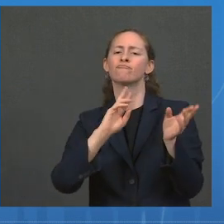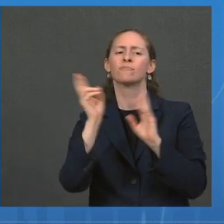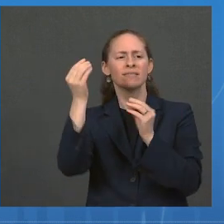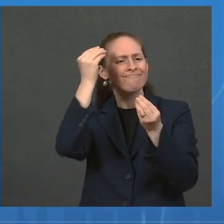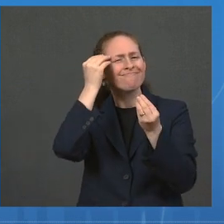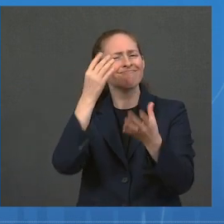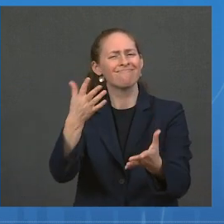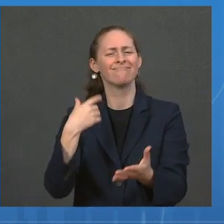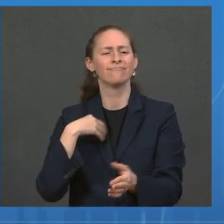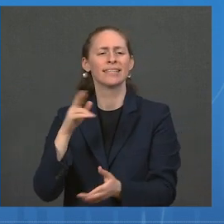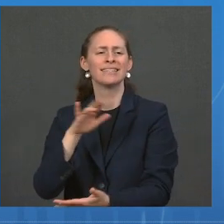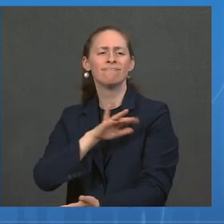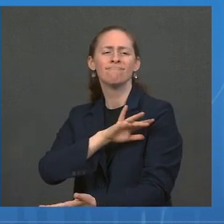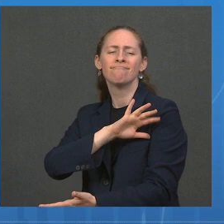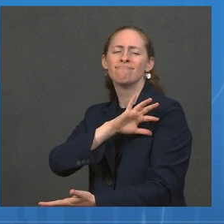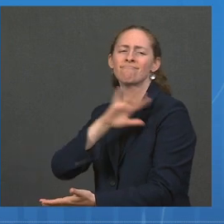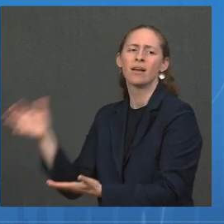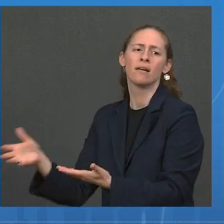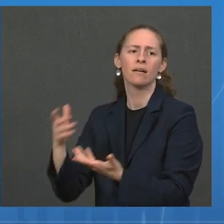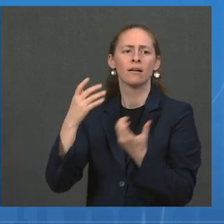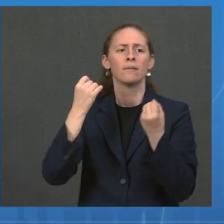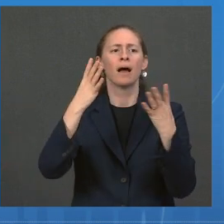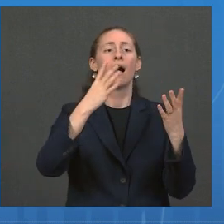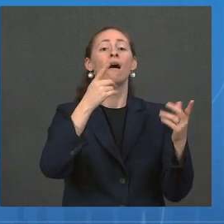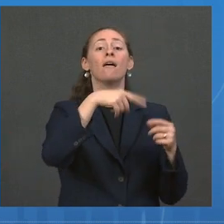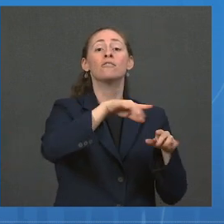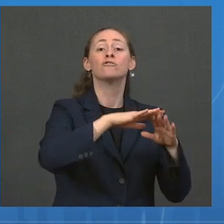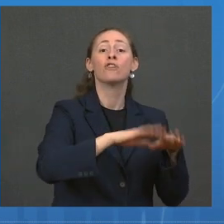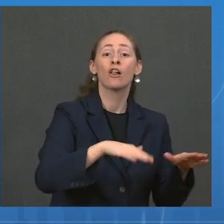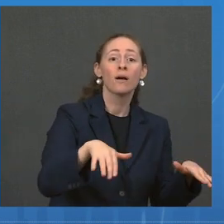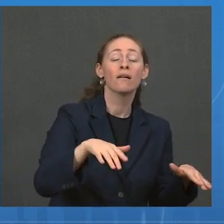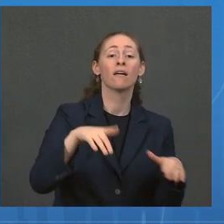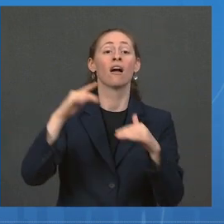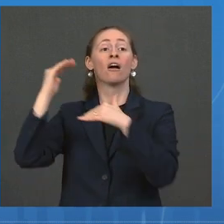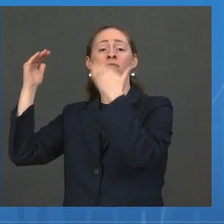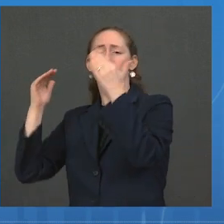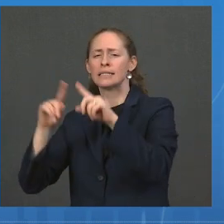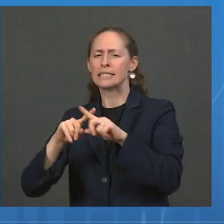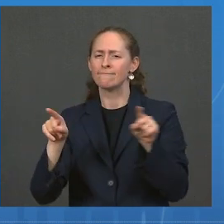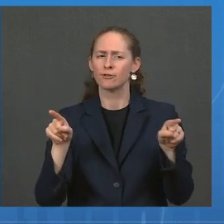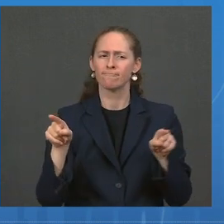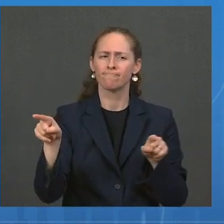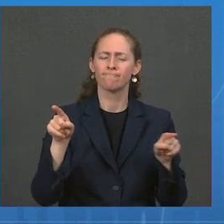Kids have different needs than adults, and our operational planning is geared to meet those specific needs,